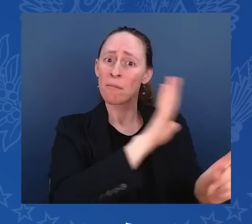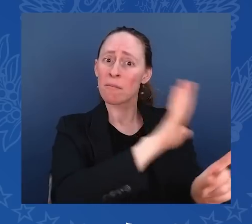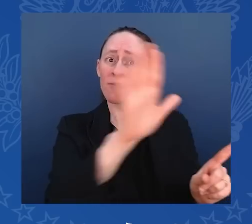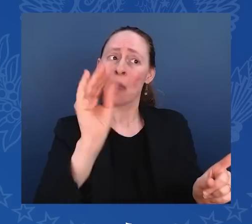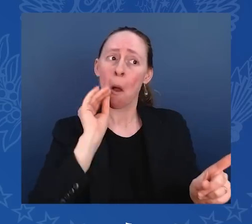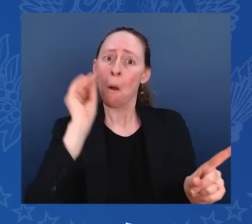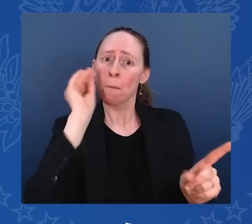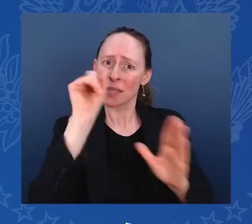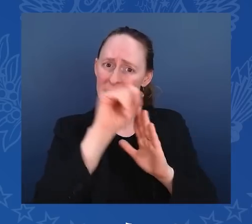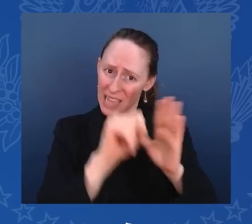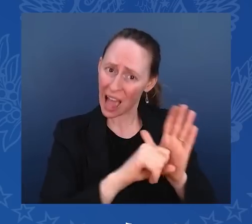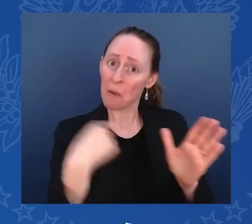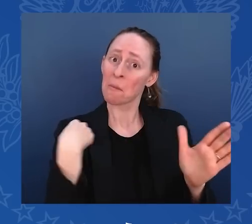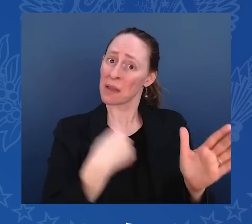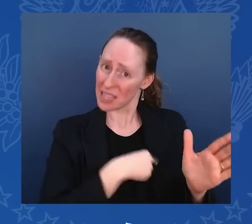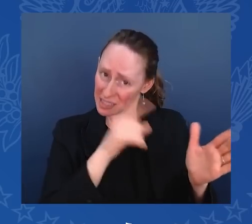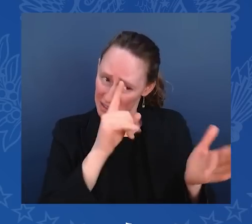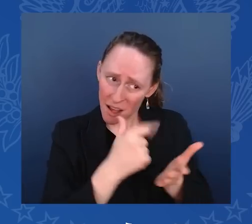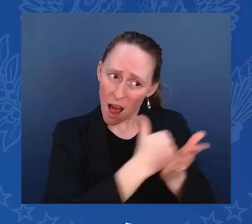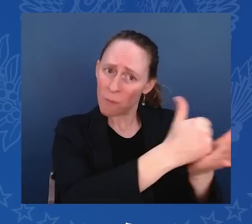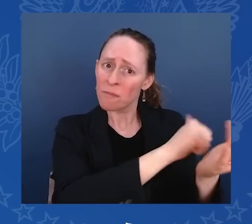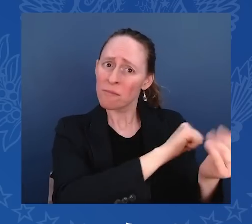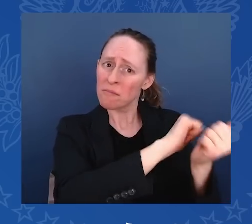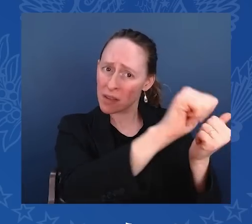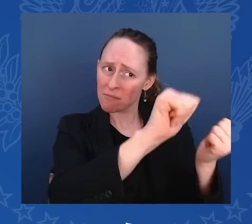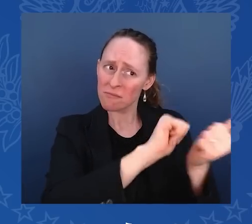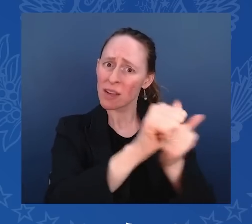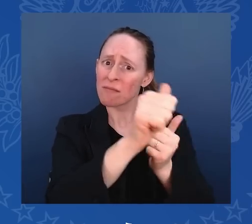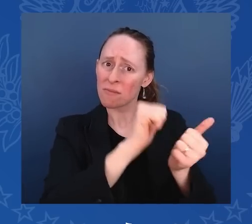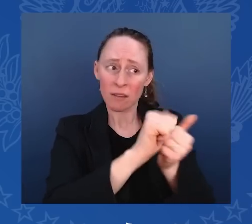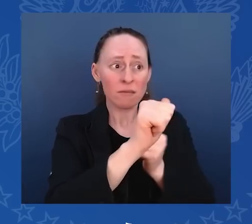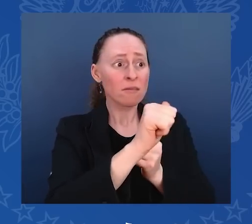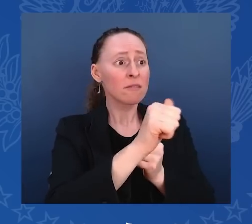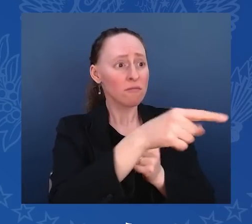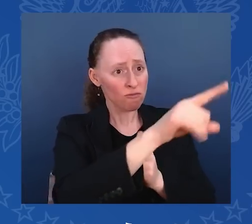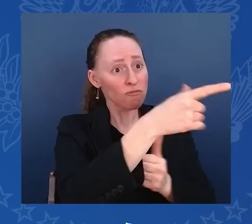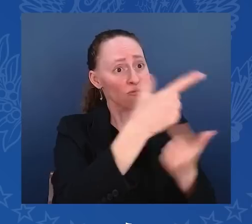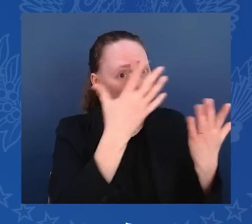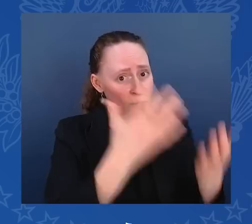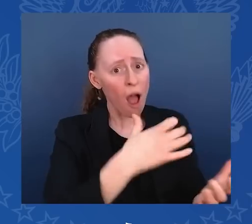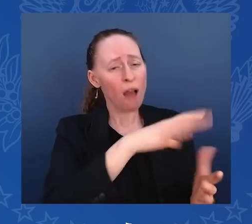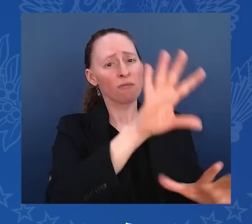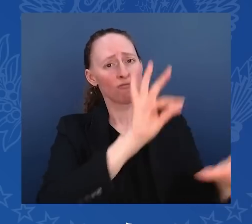understand the institutional structure of the court. Together, these judges are going to hear cases on issues ruling from everything